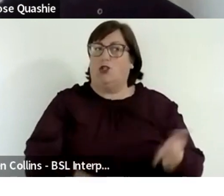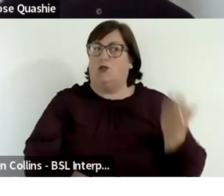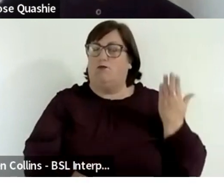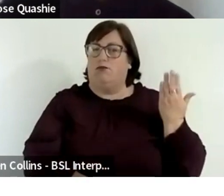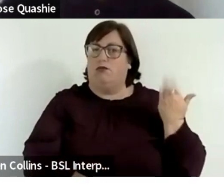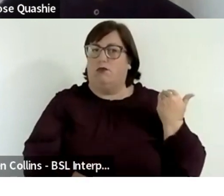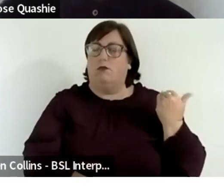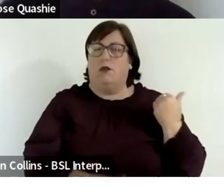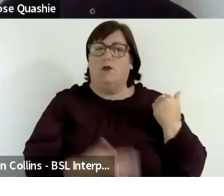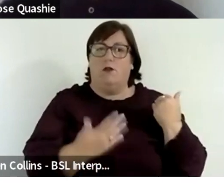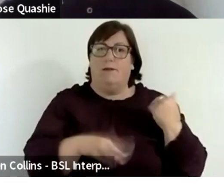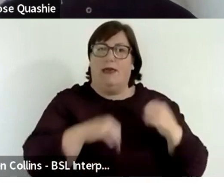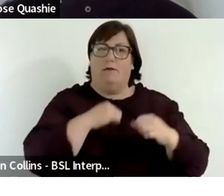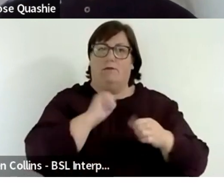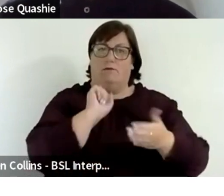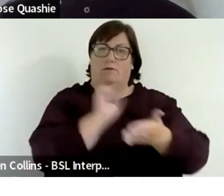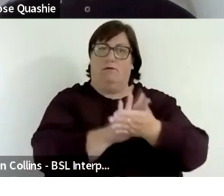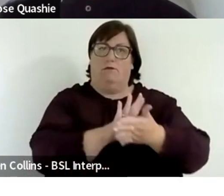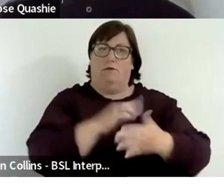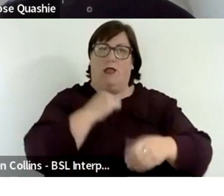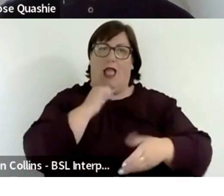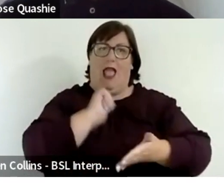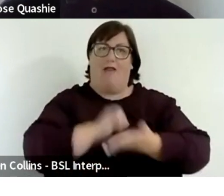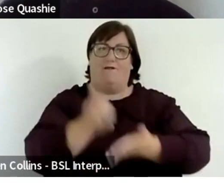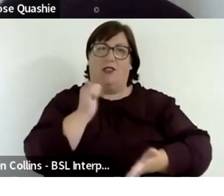That's steadily increasing. In terms of outcomes